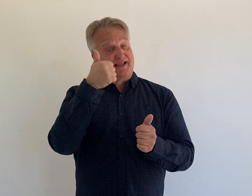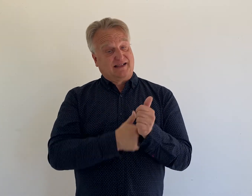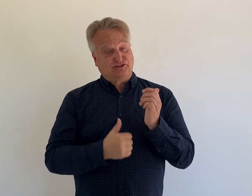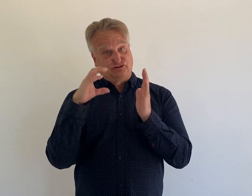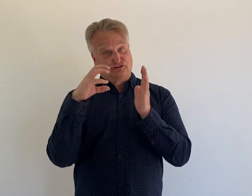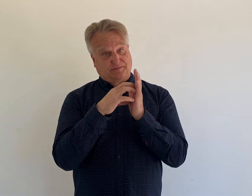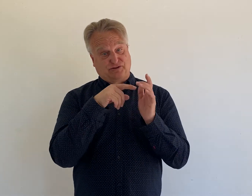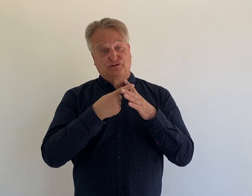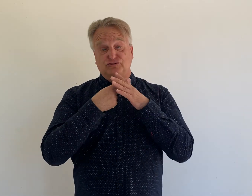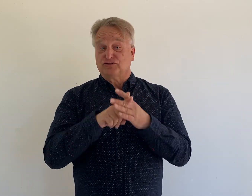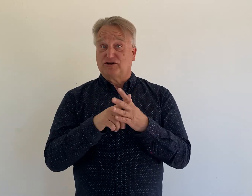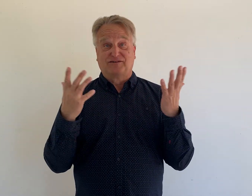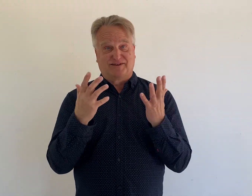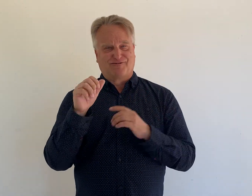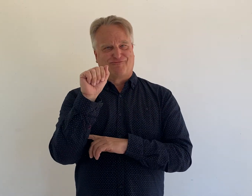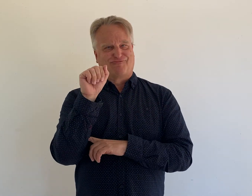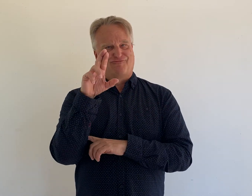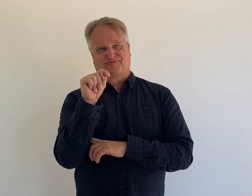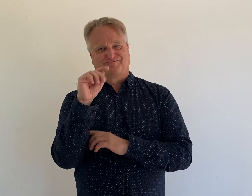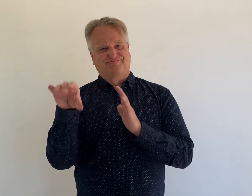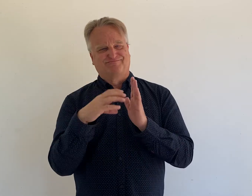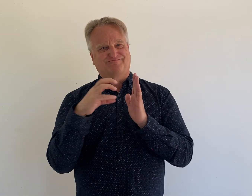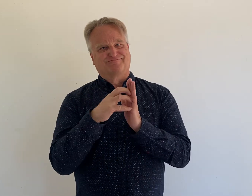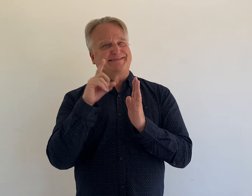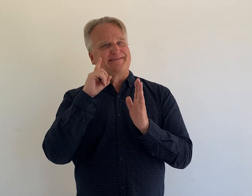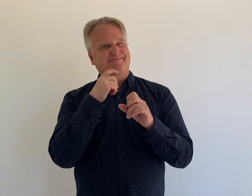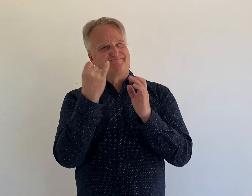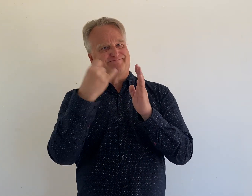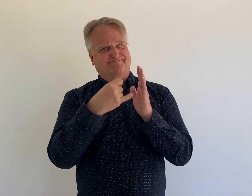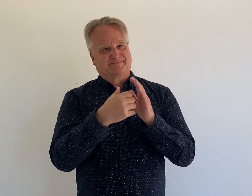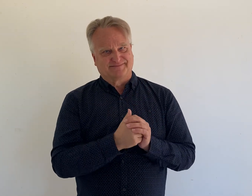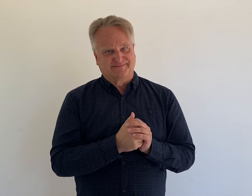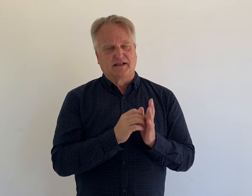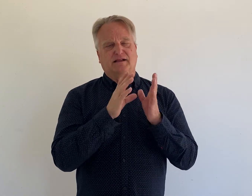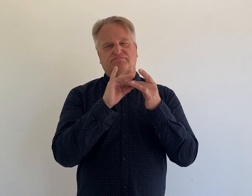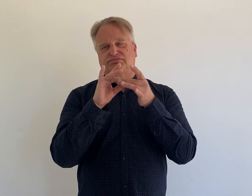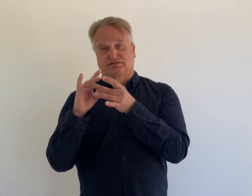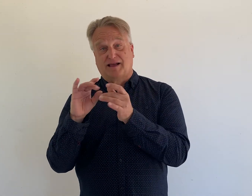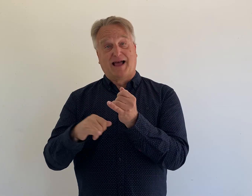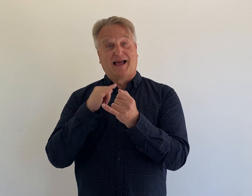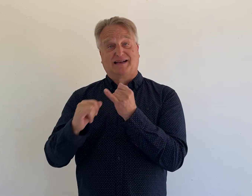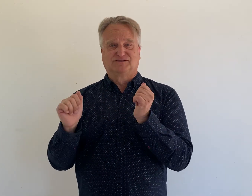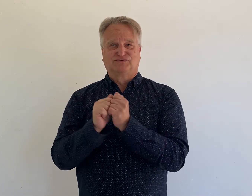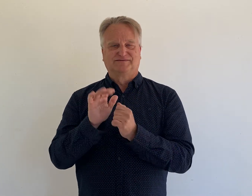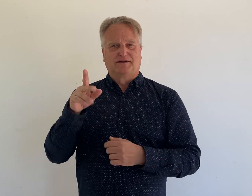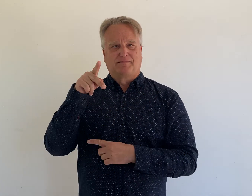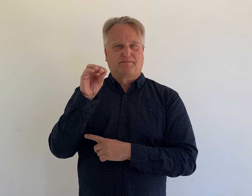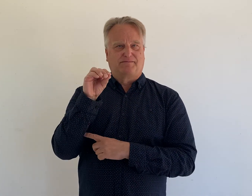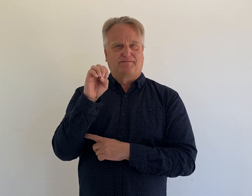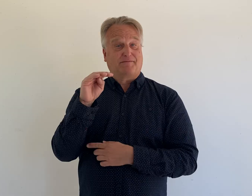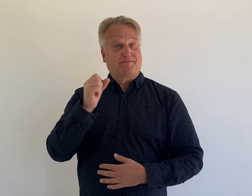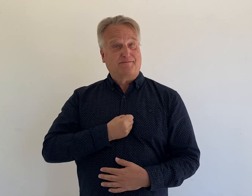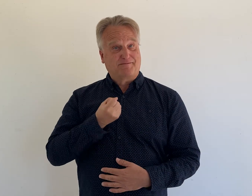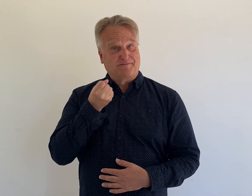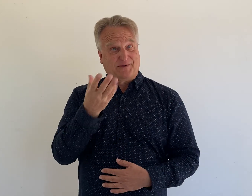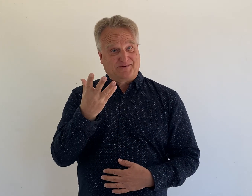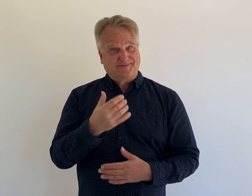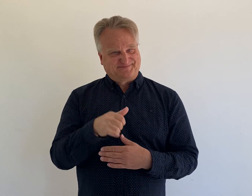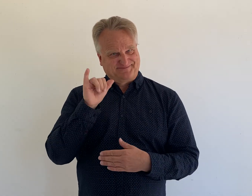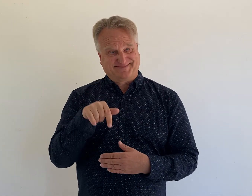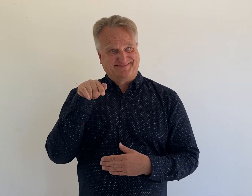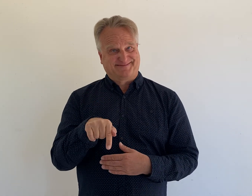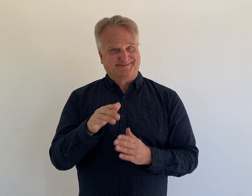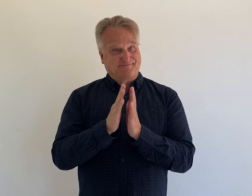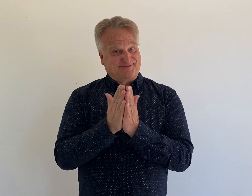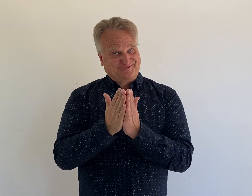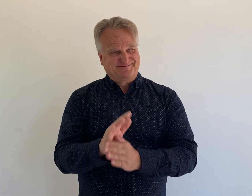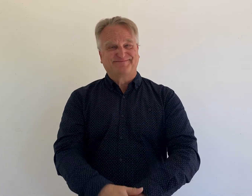Each chapter begins with an art work and ends with a poem by Deaf individuals.